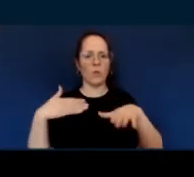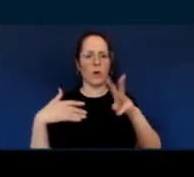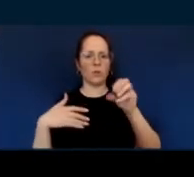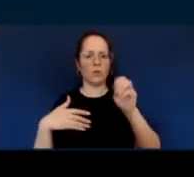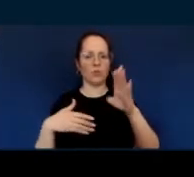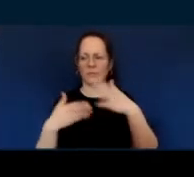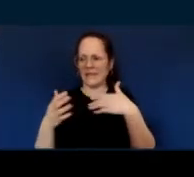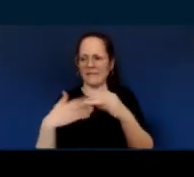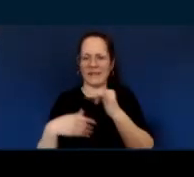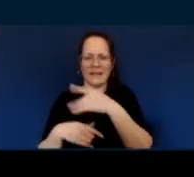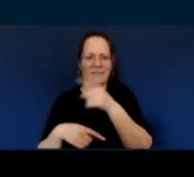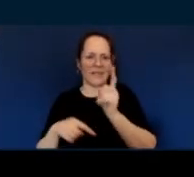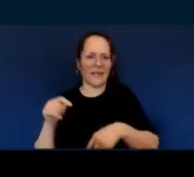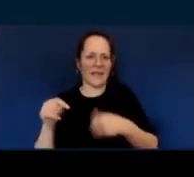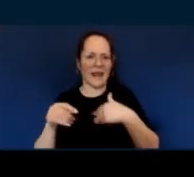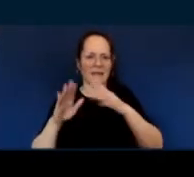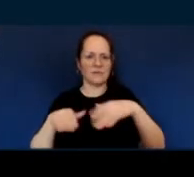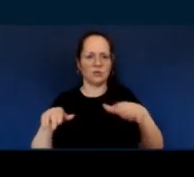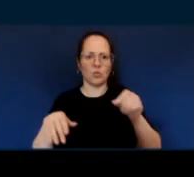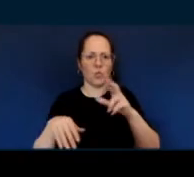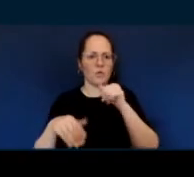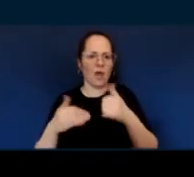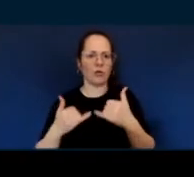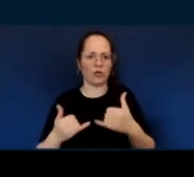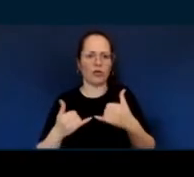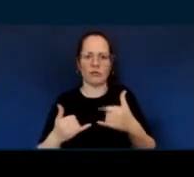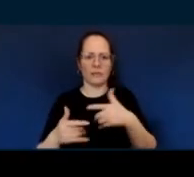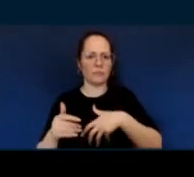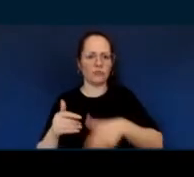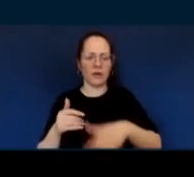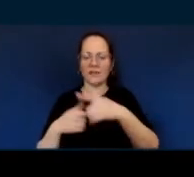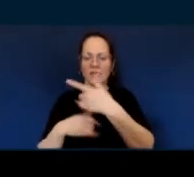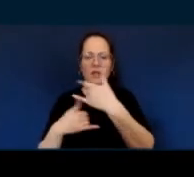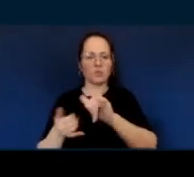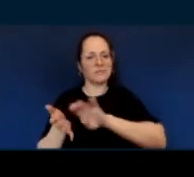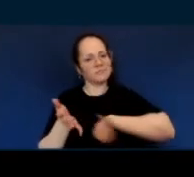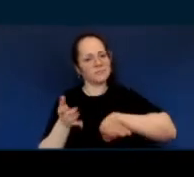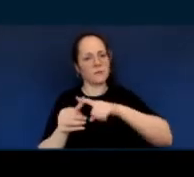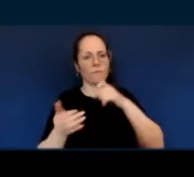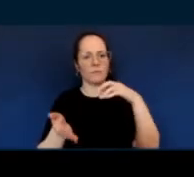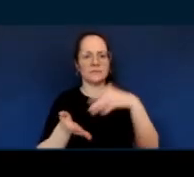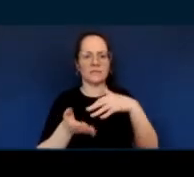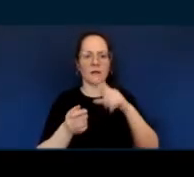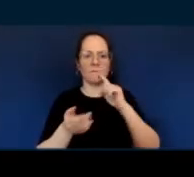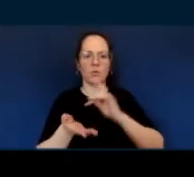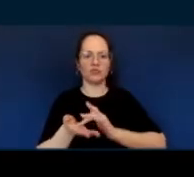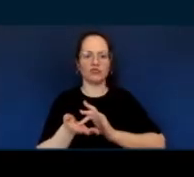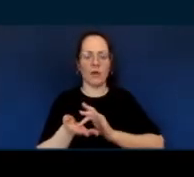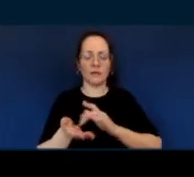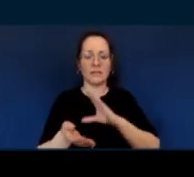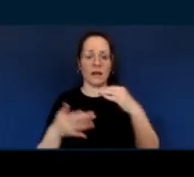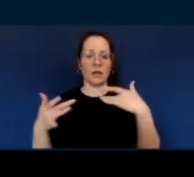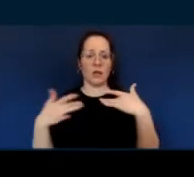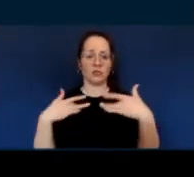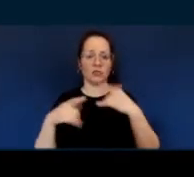NOT CURRENTLY PREGNANT, WE ARE KEPT OUT OF DRUG STUDIES. CONCERNS TO THE RISK ARE UNDERSTANDABLE AND WE WANT TO,A